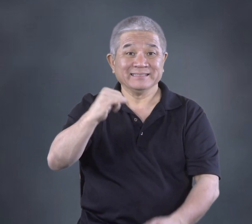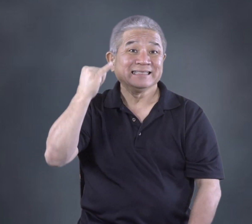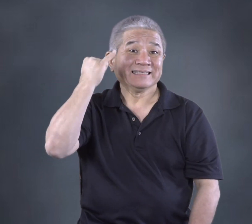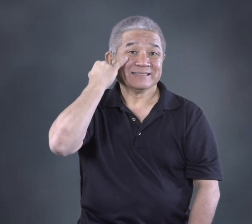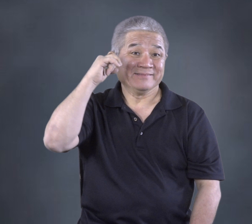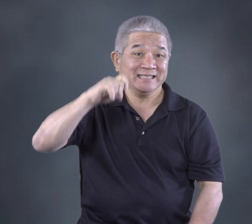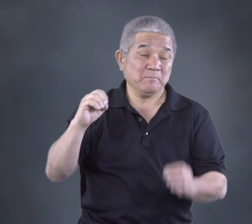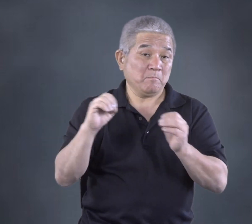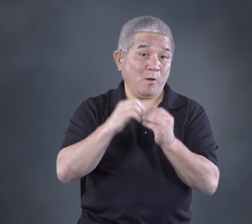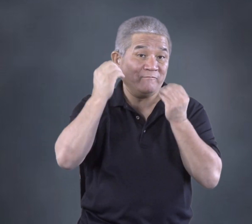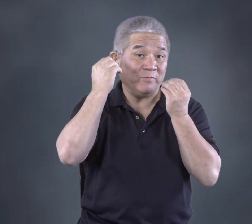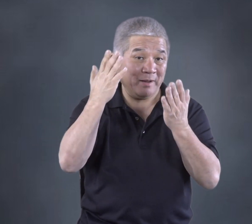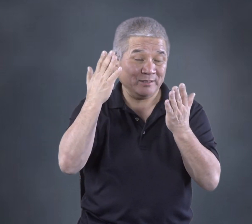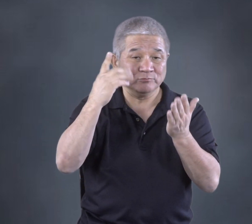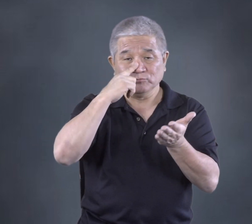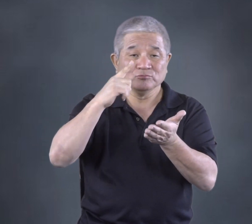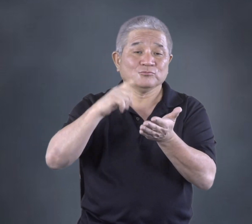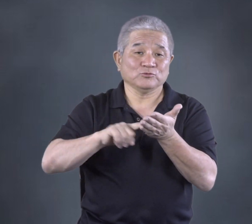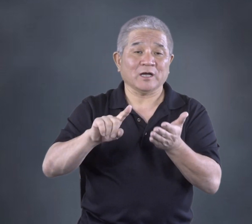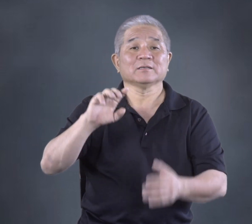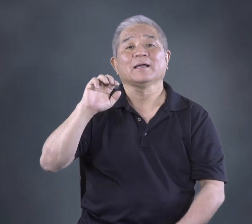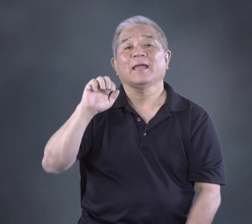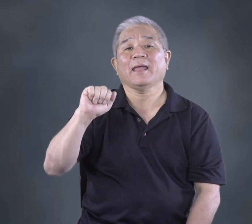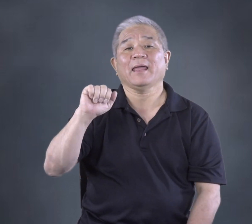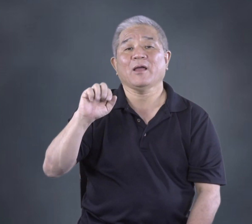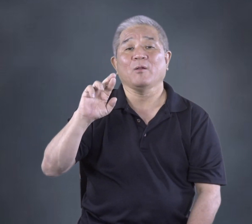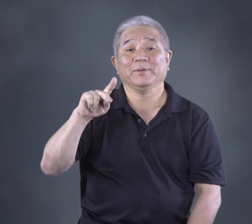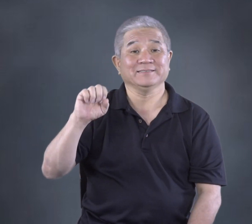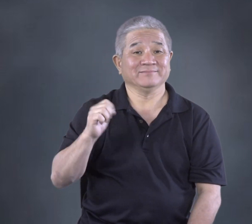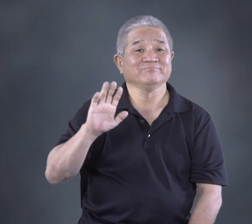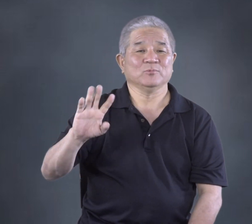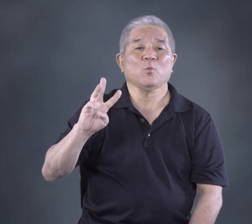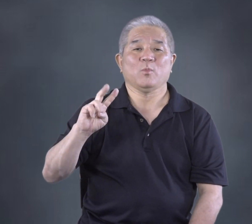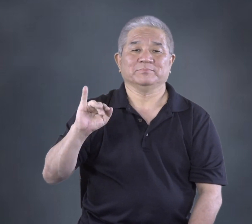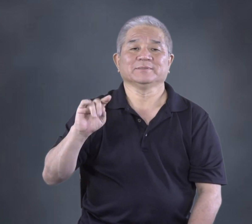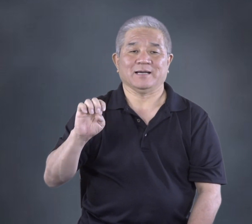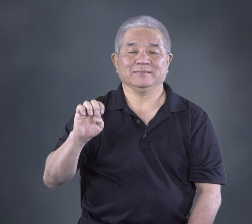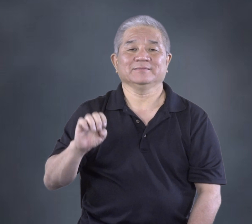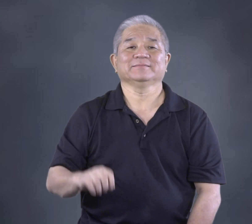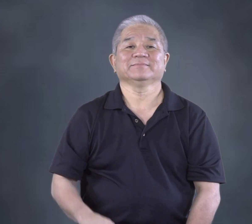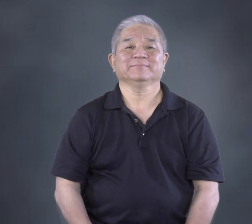You can find more information and instructions to make an advance directive on AARP's website